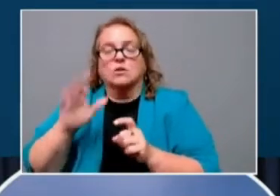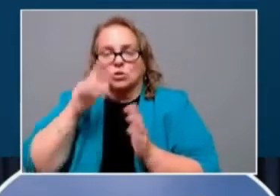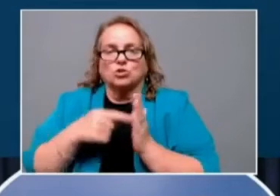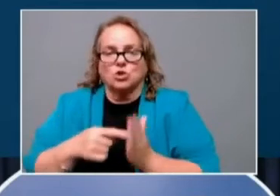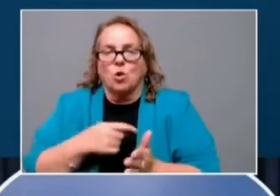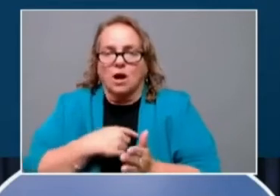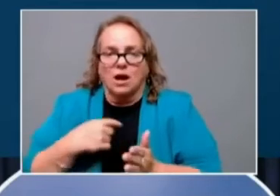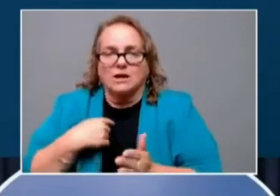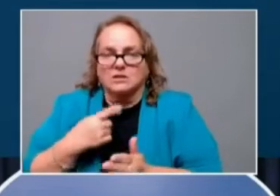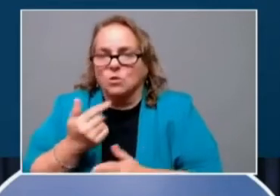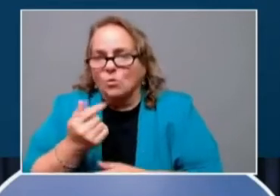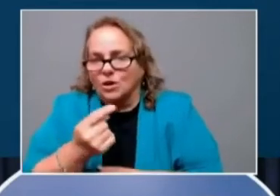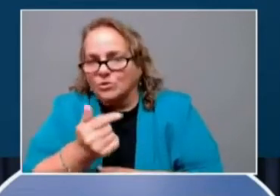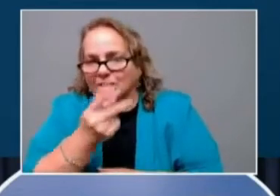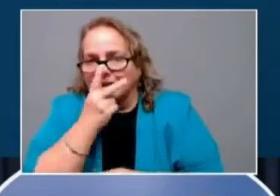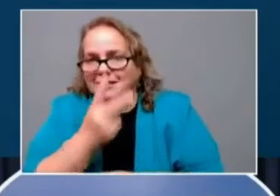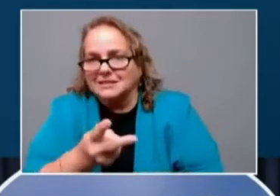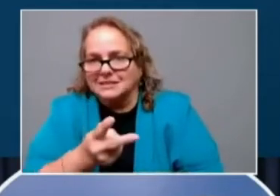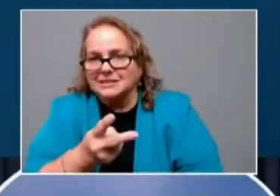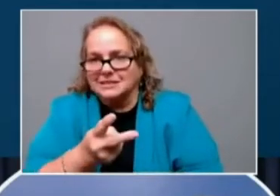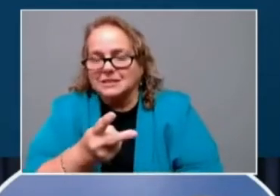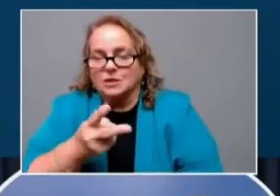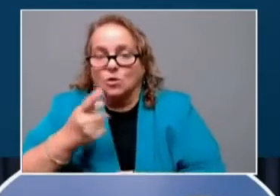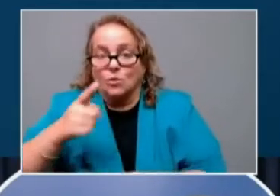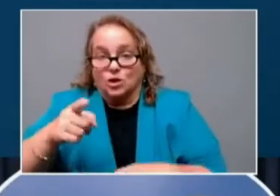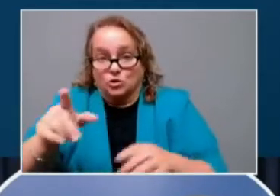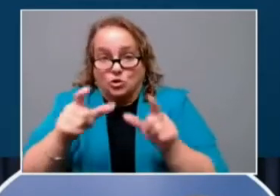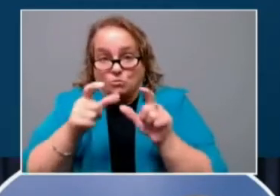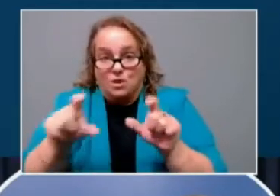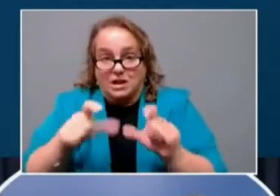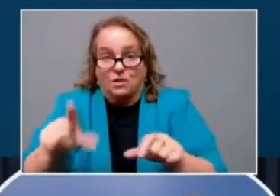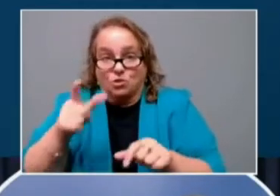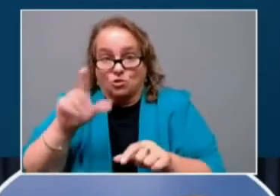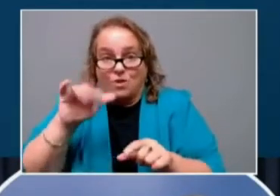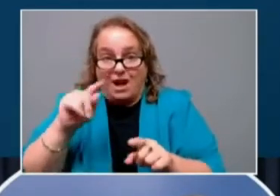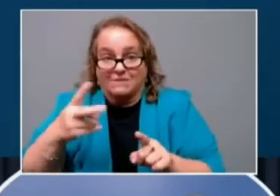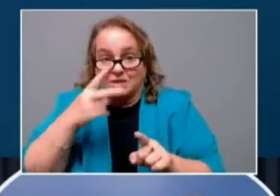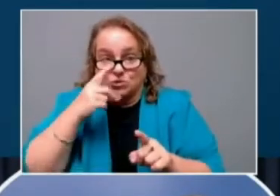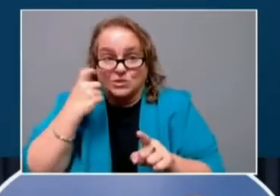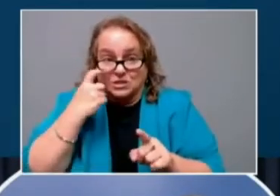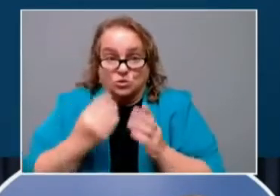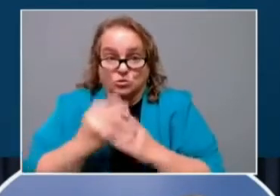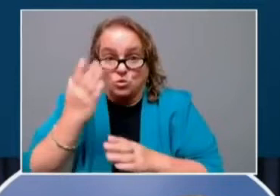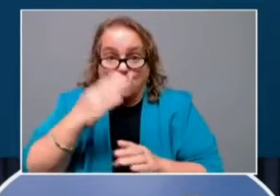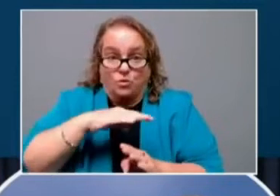when we break down the graph of the recent growth too. Uh that again, we